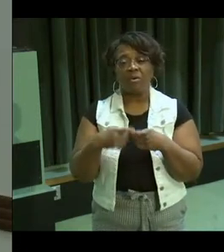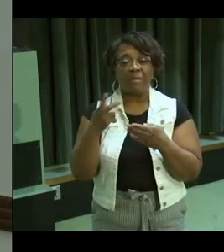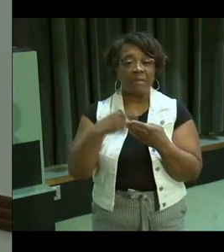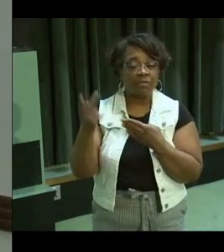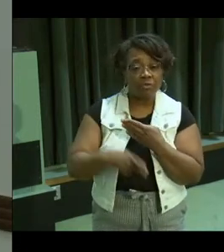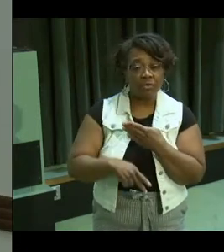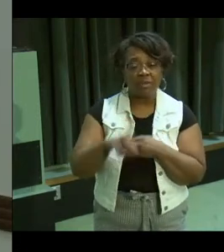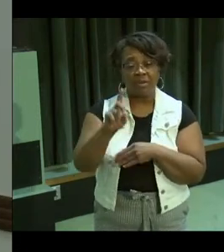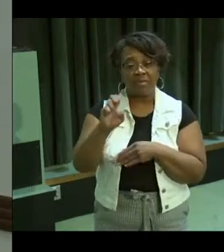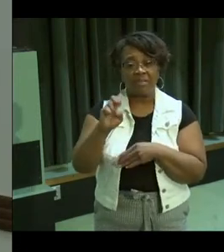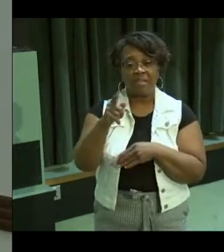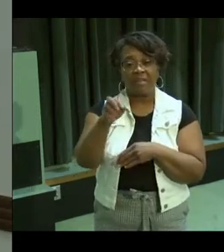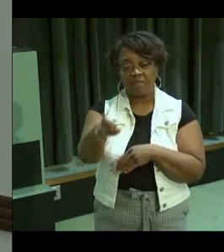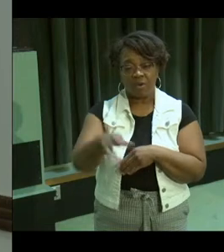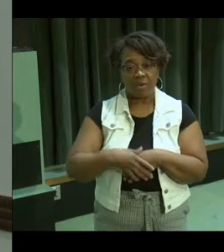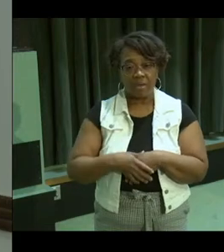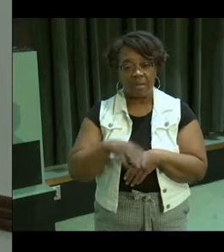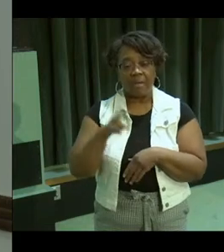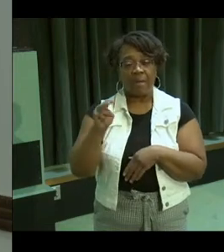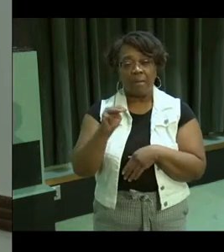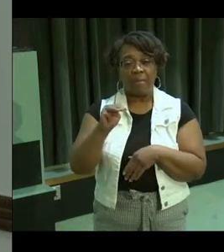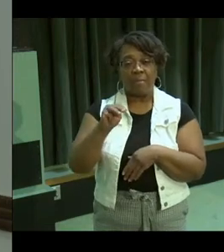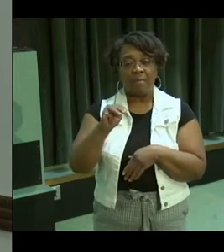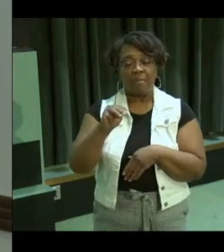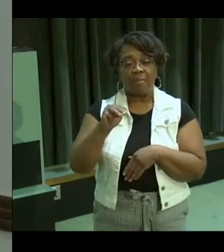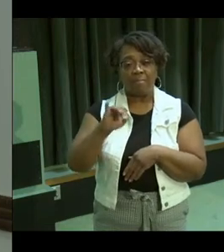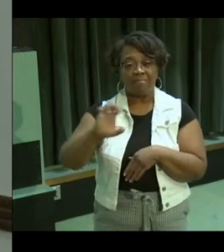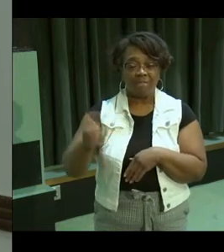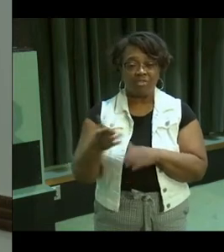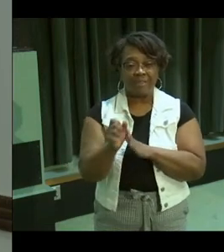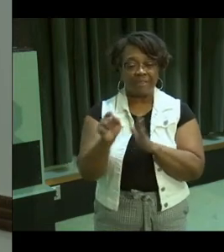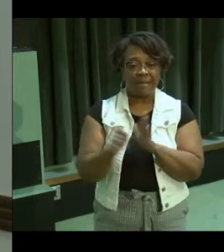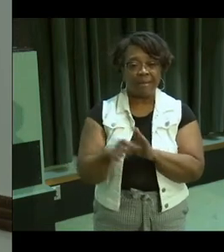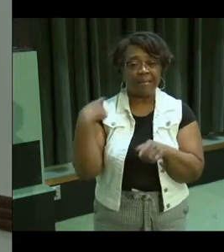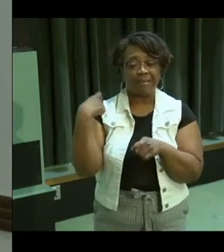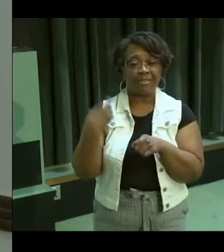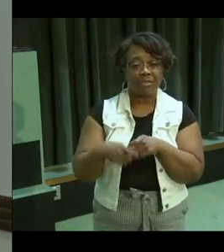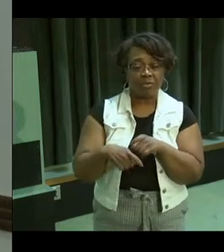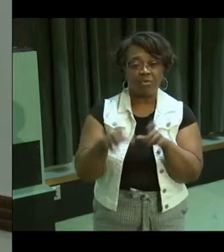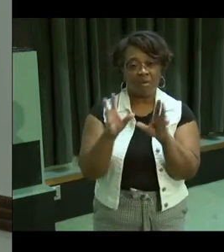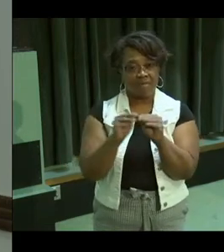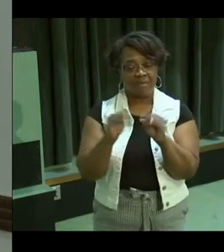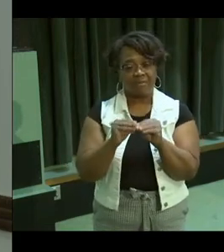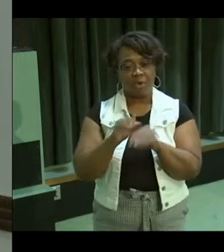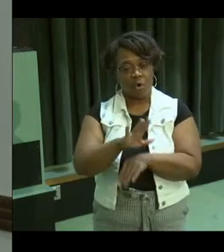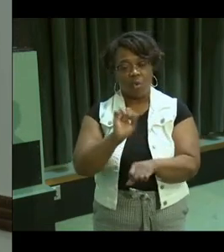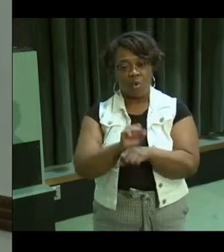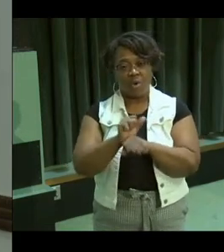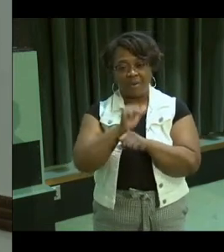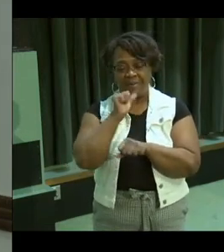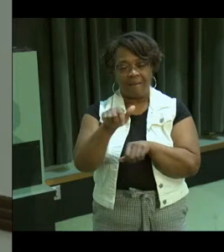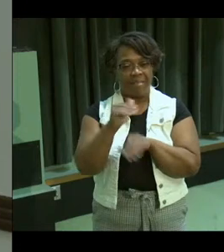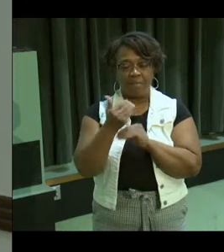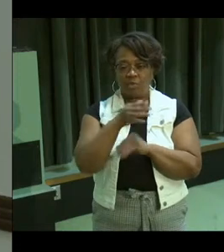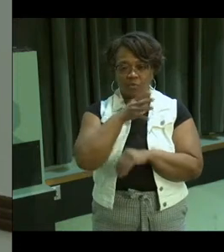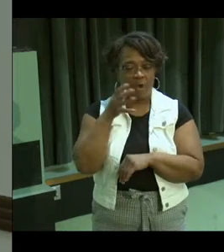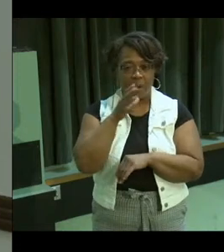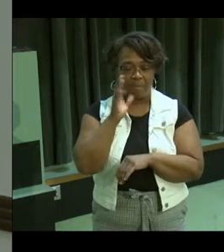the Michigan State Latino Leadership Conference.